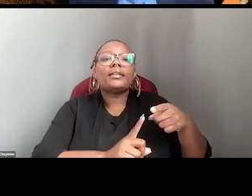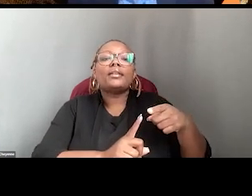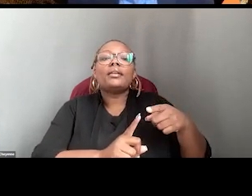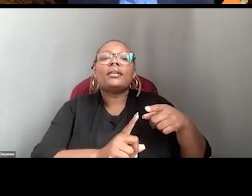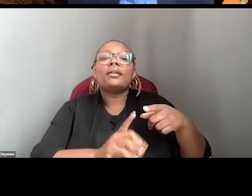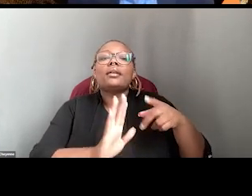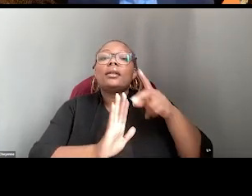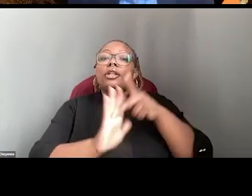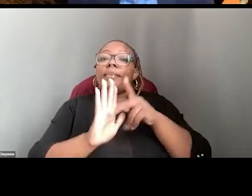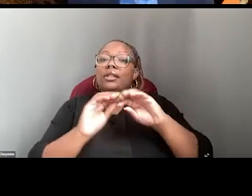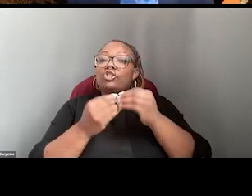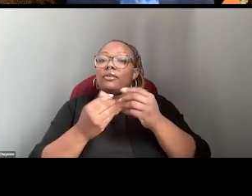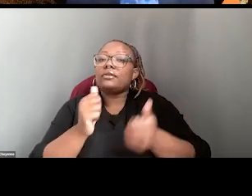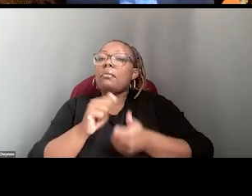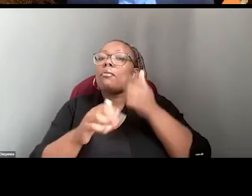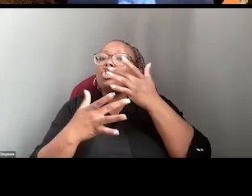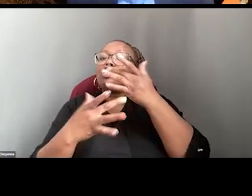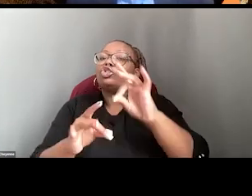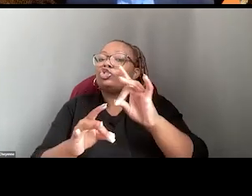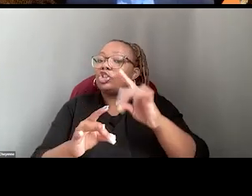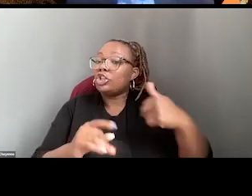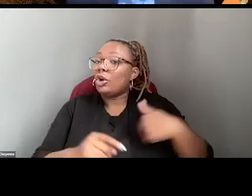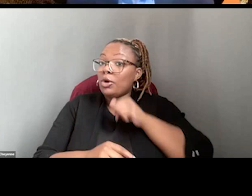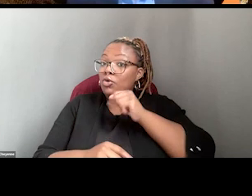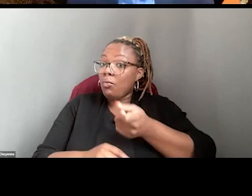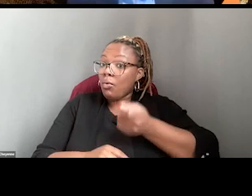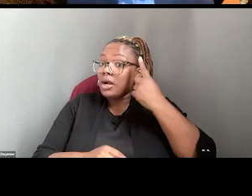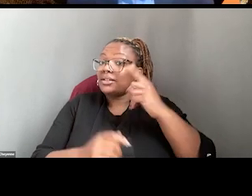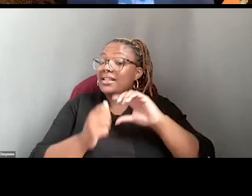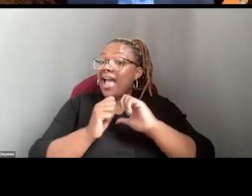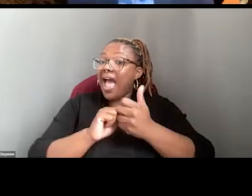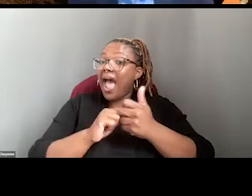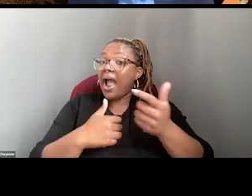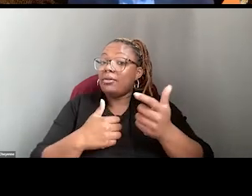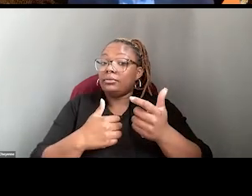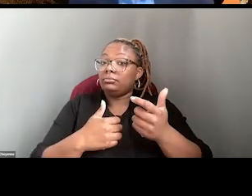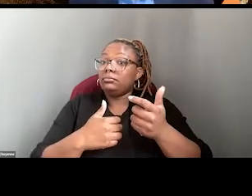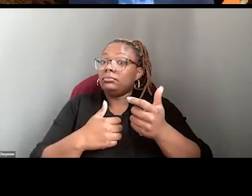"We don't understand how participants support costs or cost-sharing,